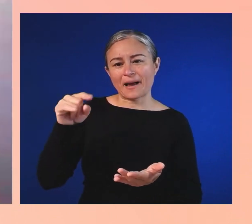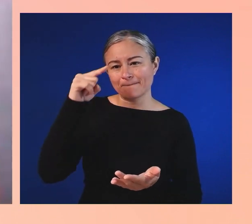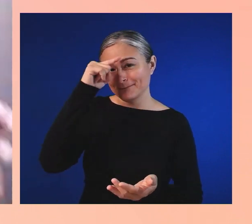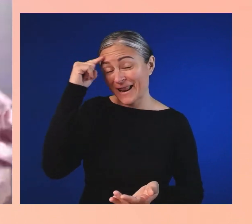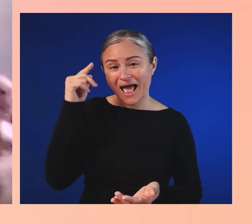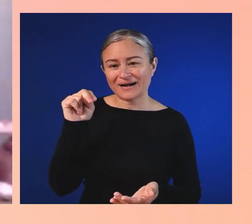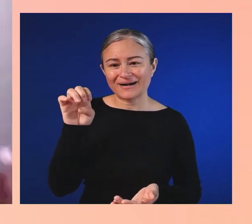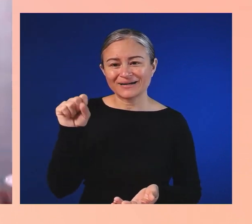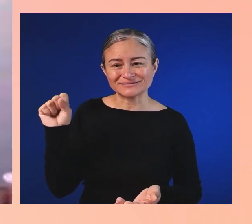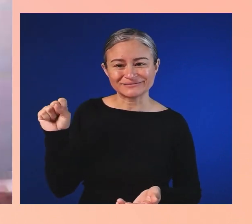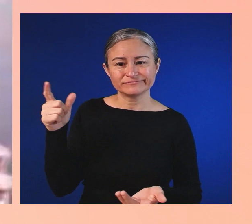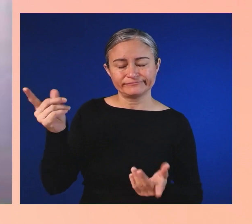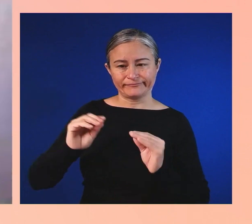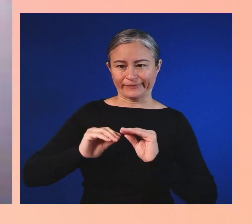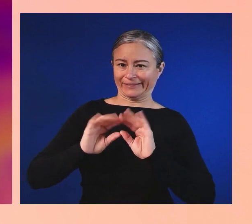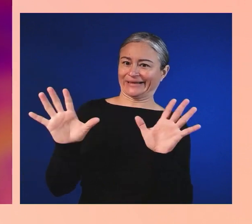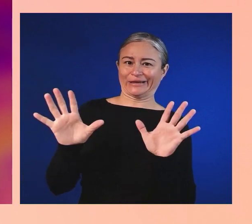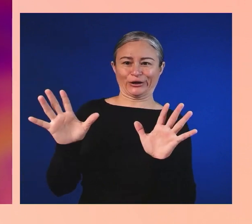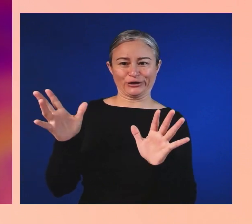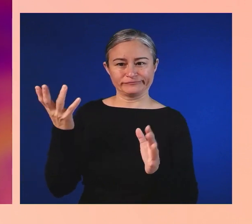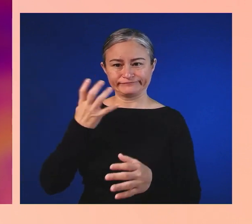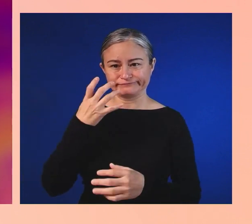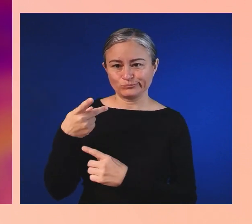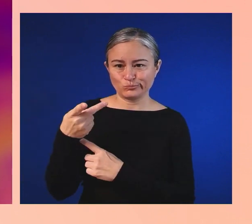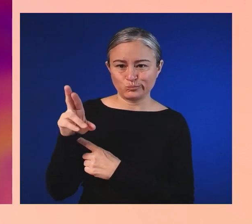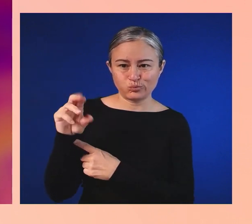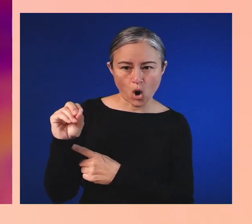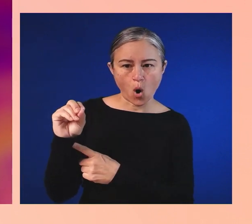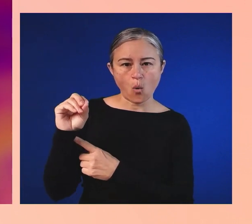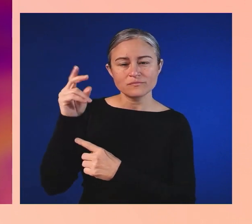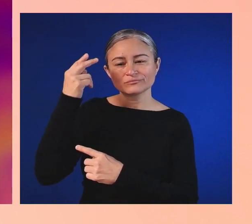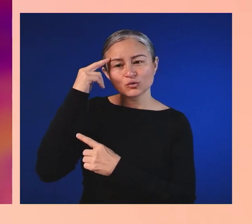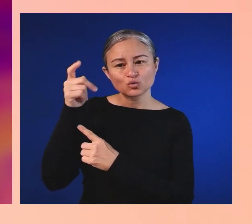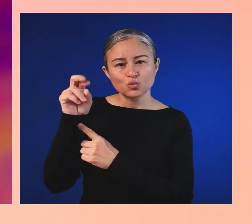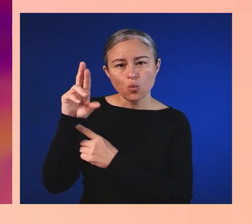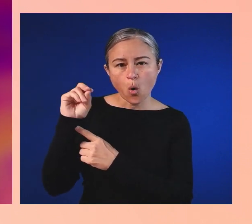To be pro-neurodiversity is, in essence, to be anti-racist.